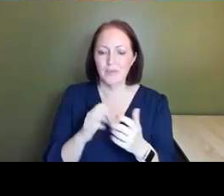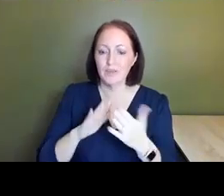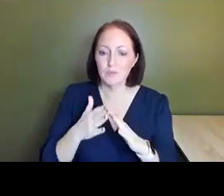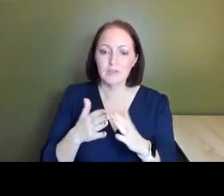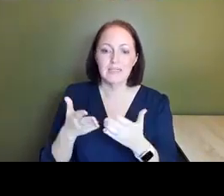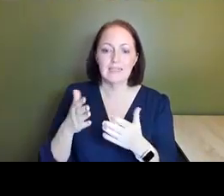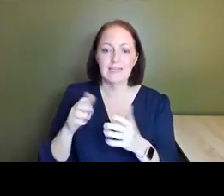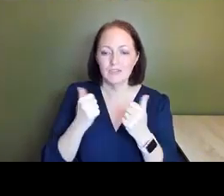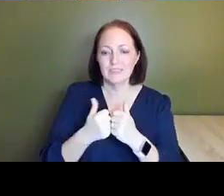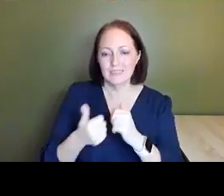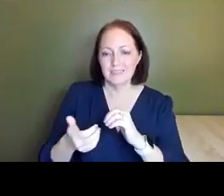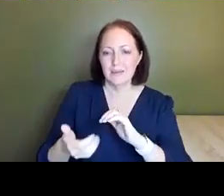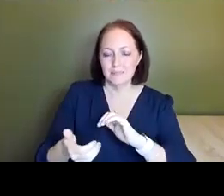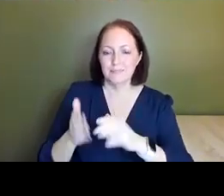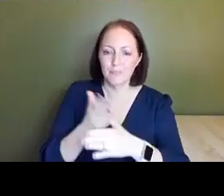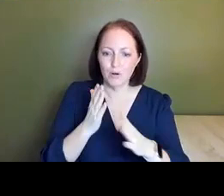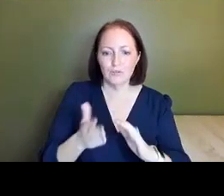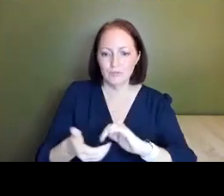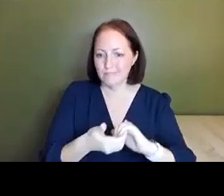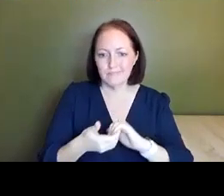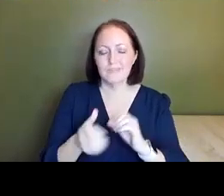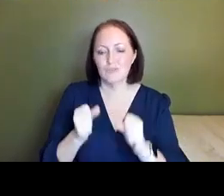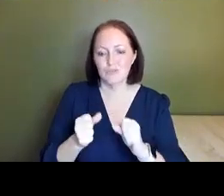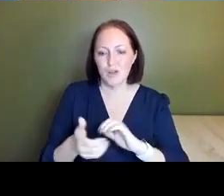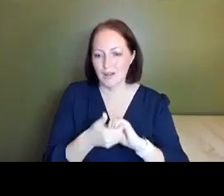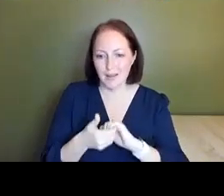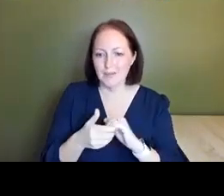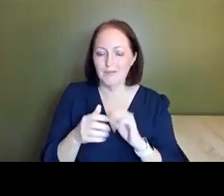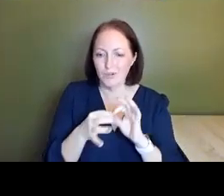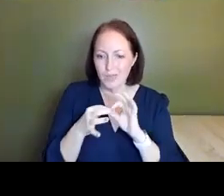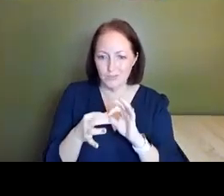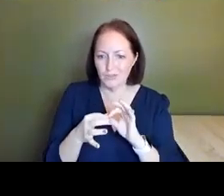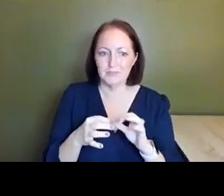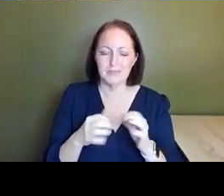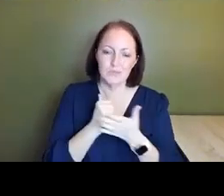and partners. Creating strong collaborative relationships to assist in your local planning